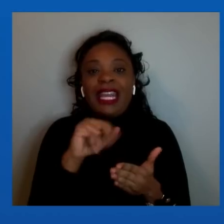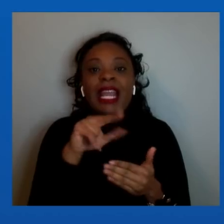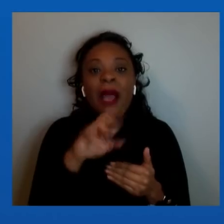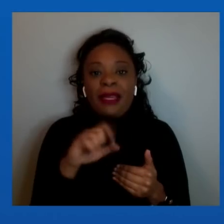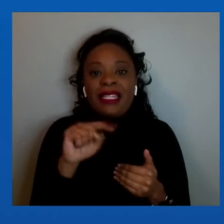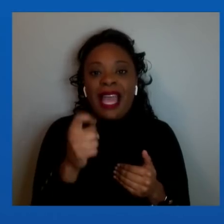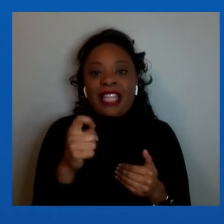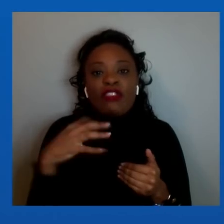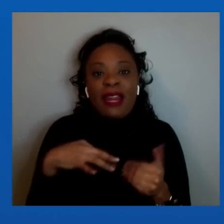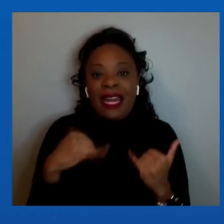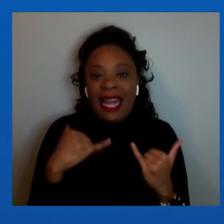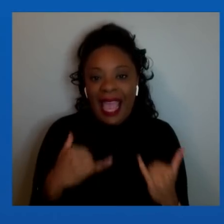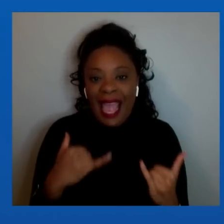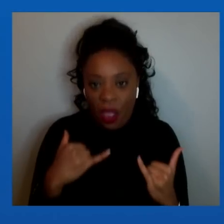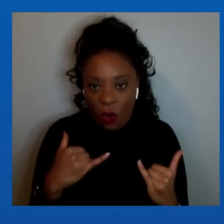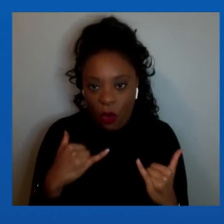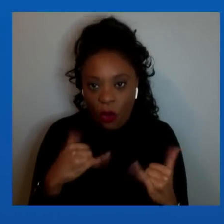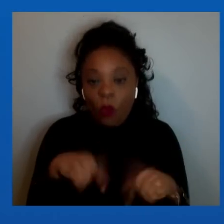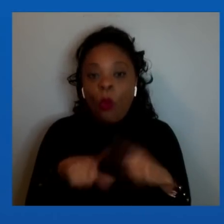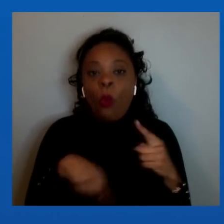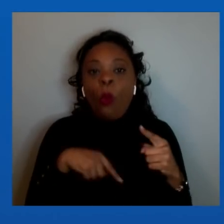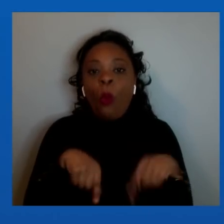is they file taxes and get their refunds.